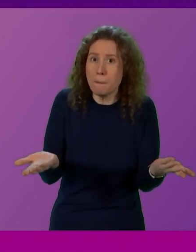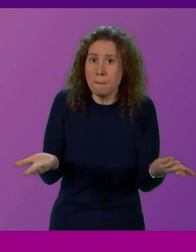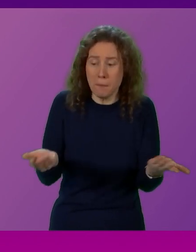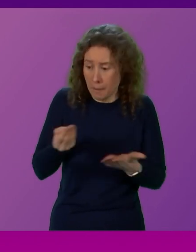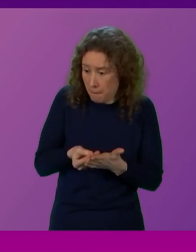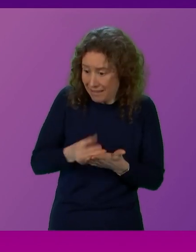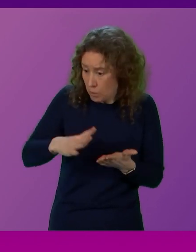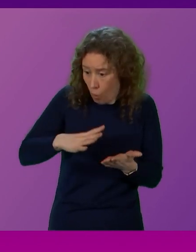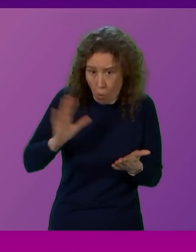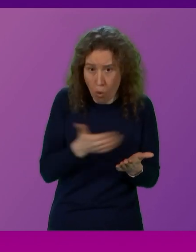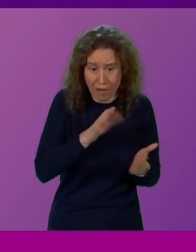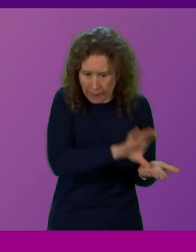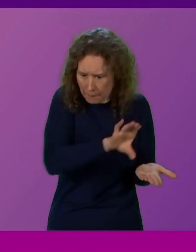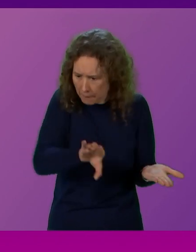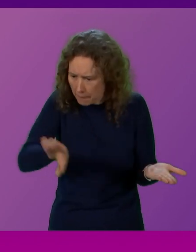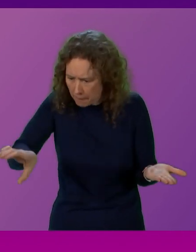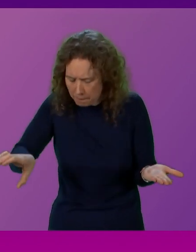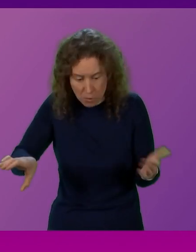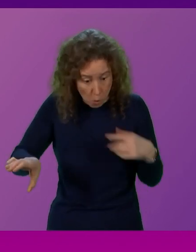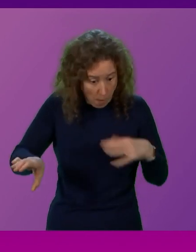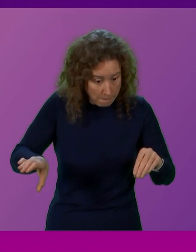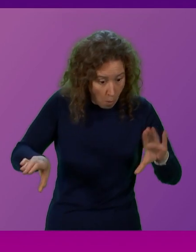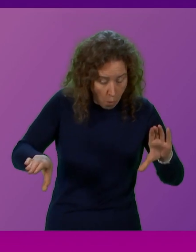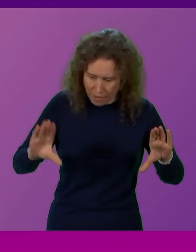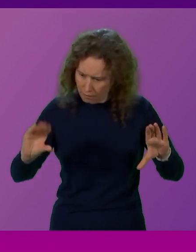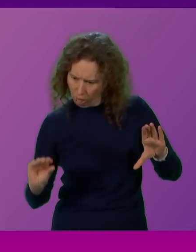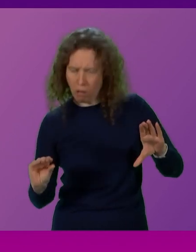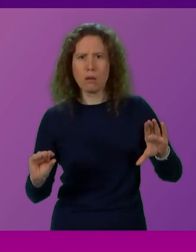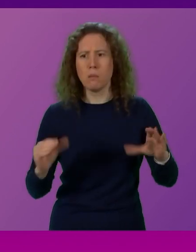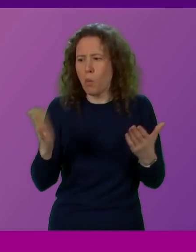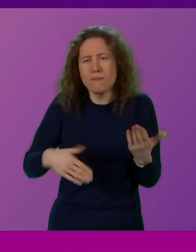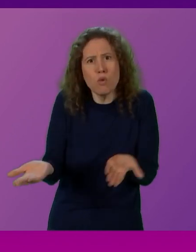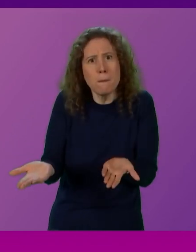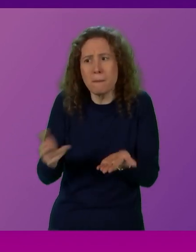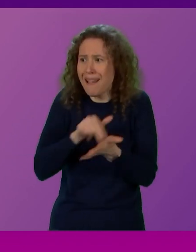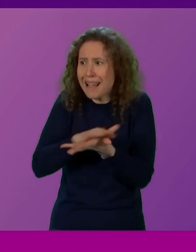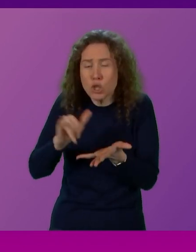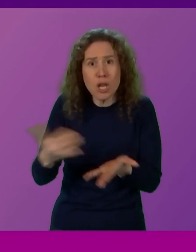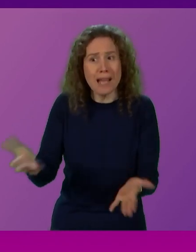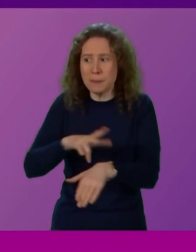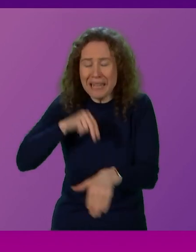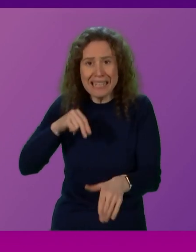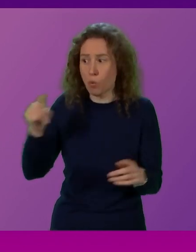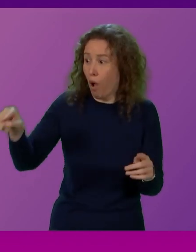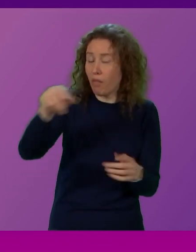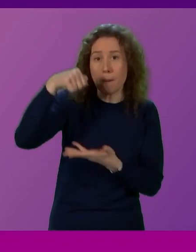money from, because it would have to come from the national health service, from the police or from other budgets.